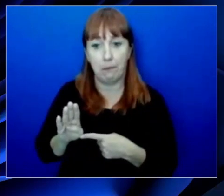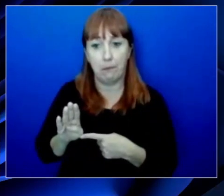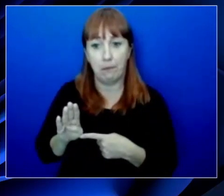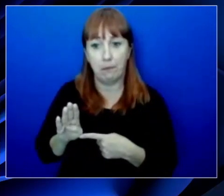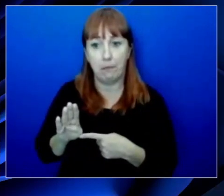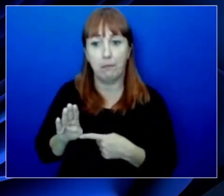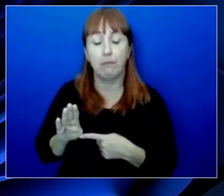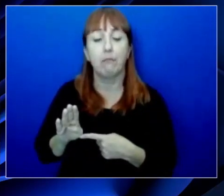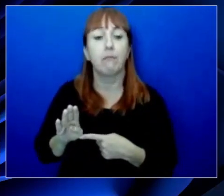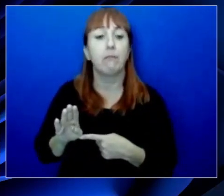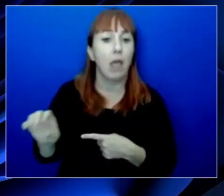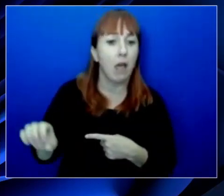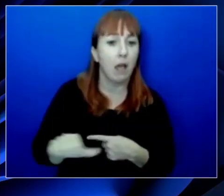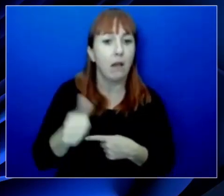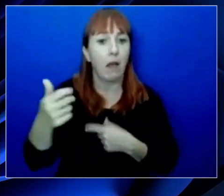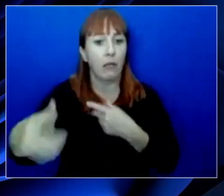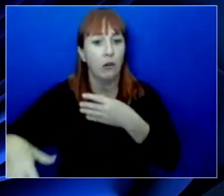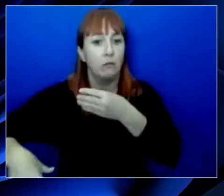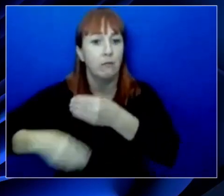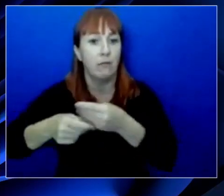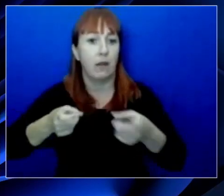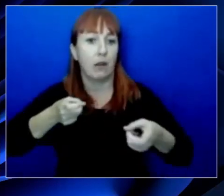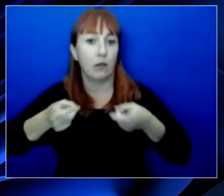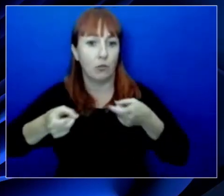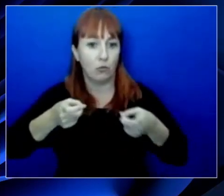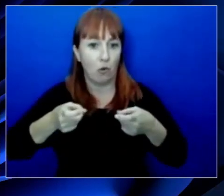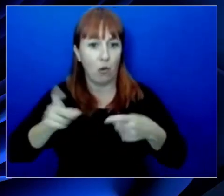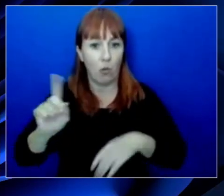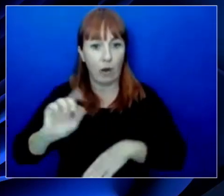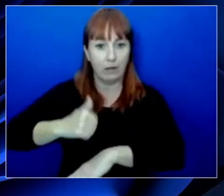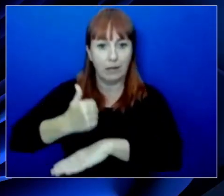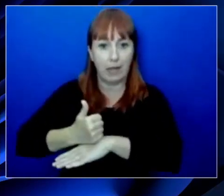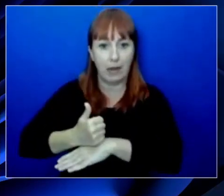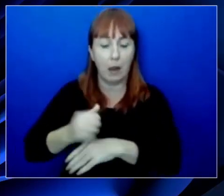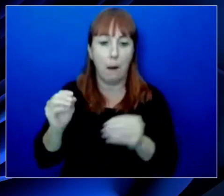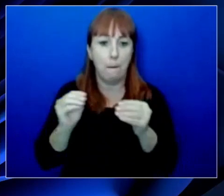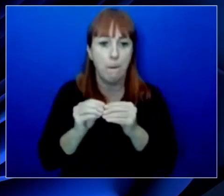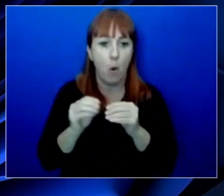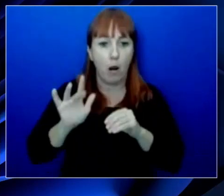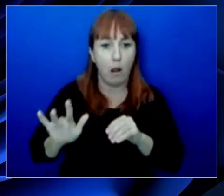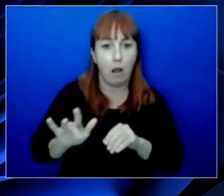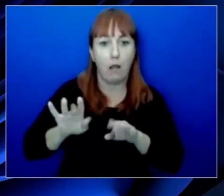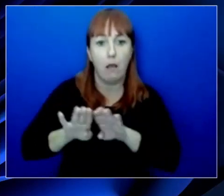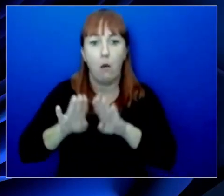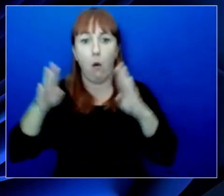And this is another type of control in settings. These are more buttons and these open up a new window in settings.